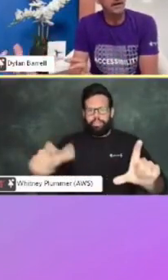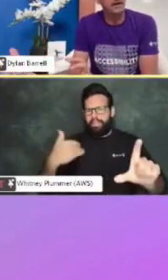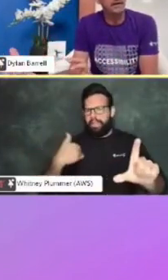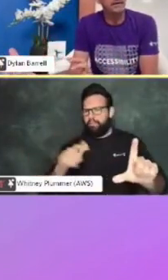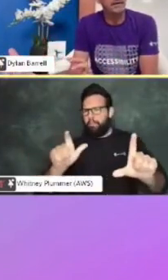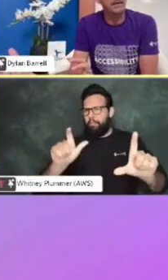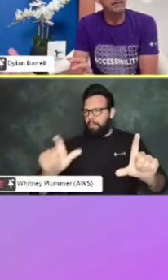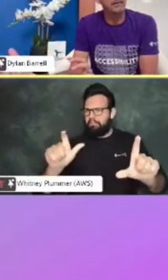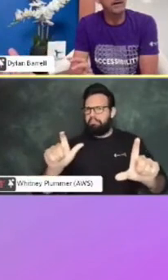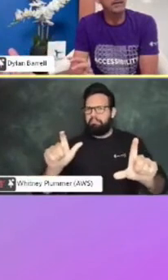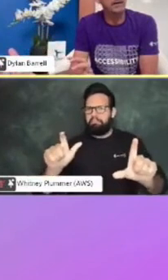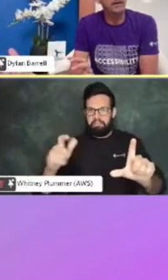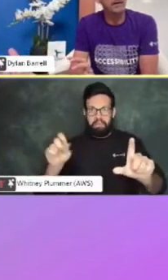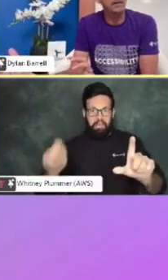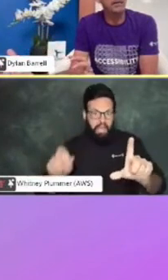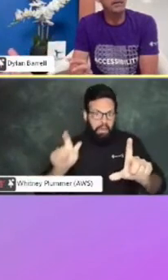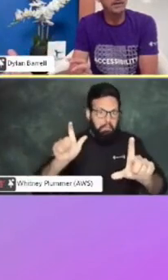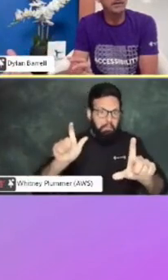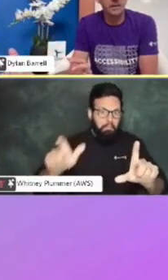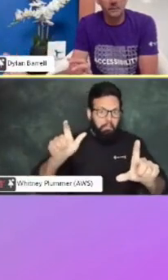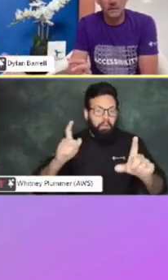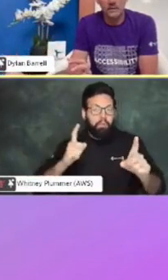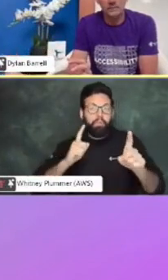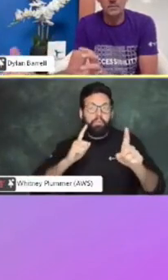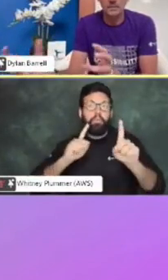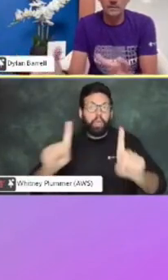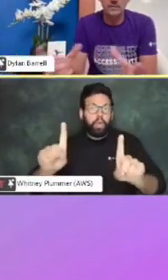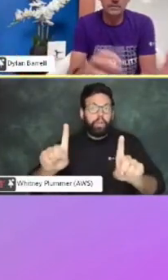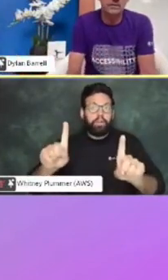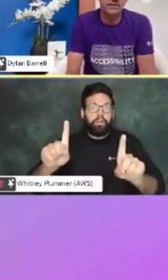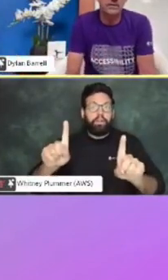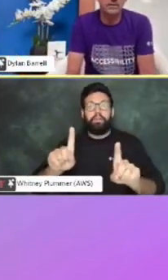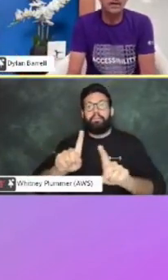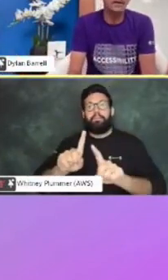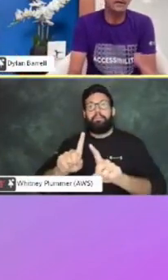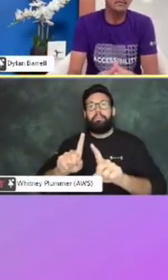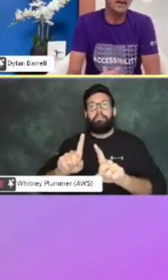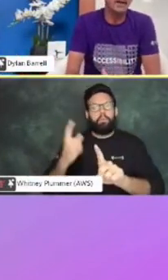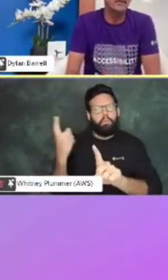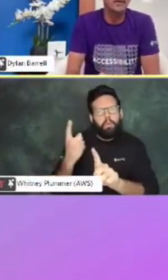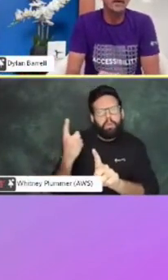And does it in fact, is it semantically marked up to match the way that it behaves?